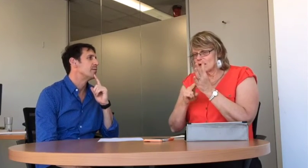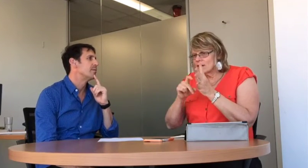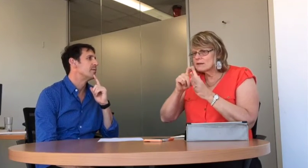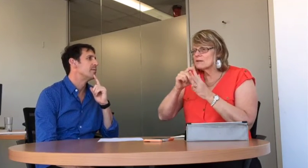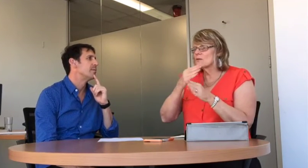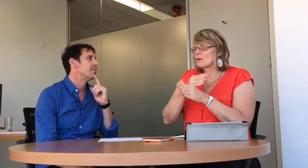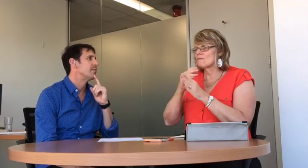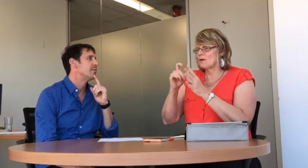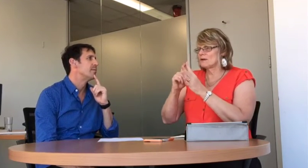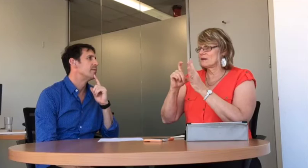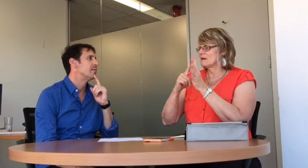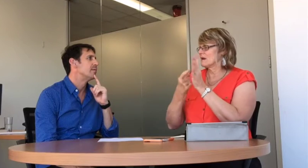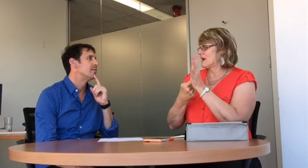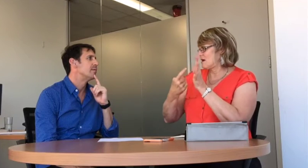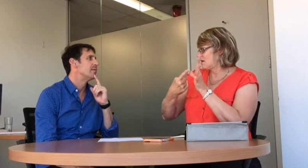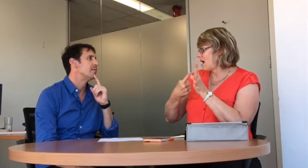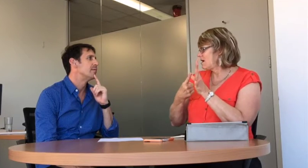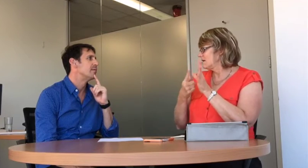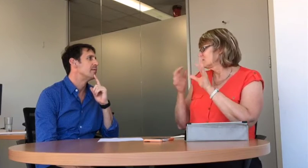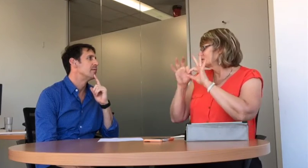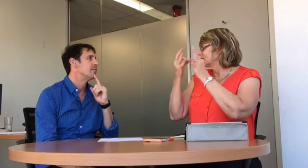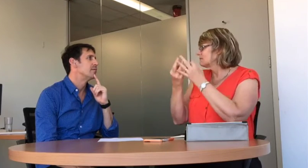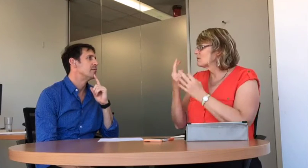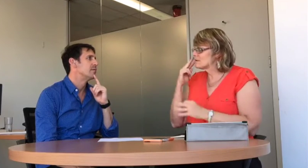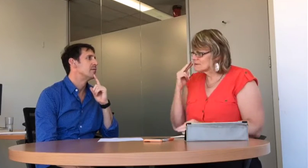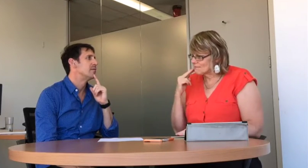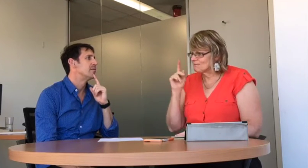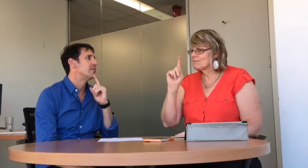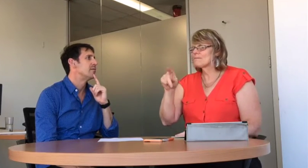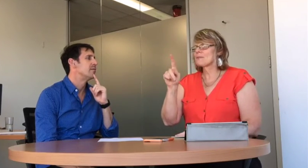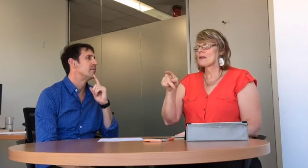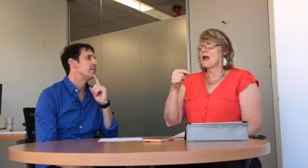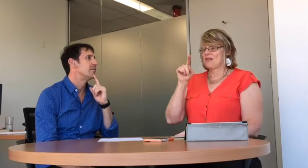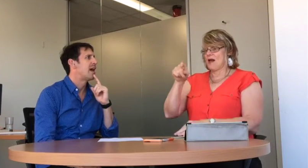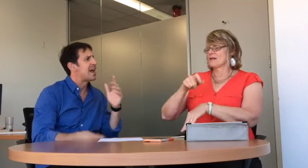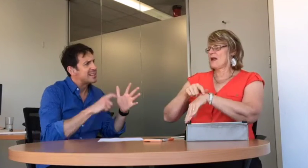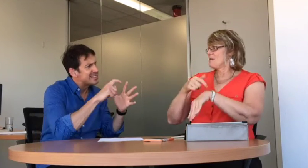and worked in an organisation named DCARA.